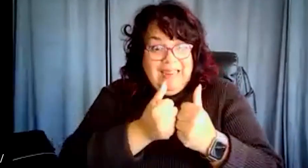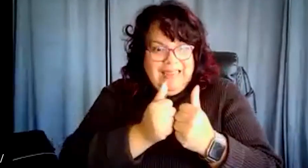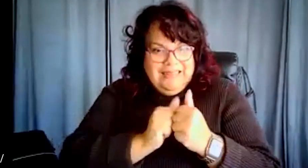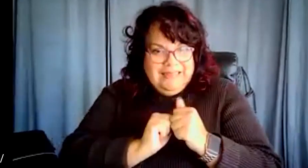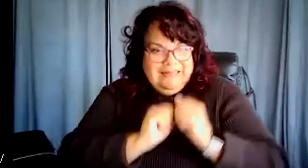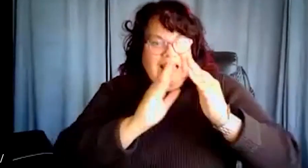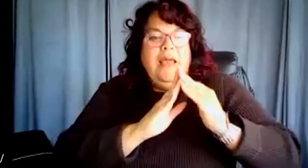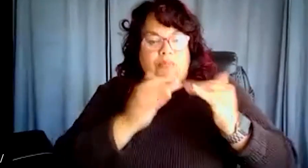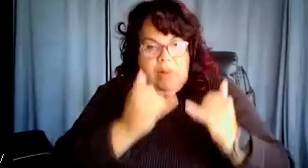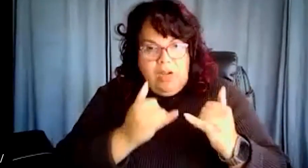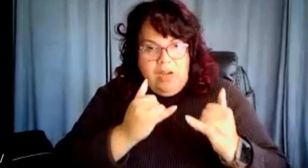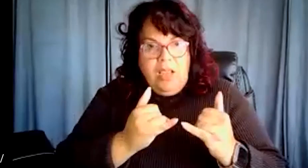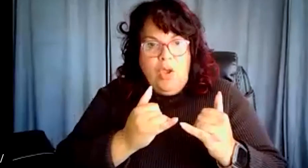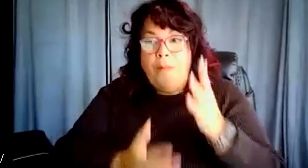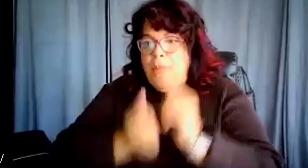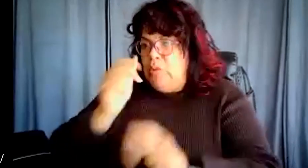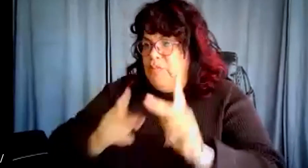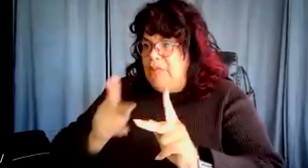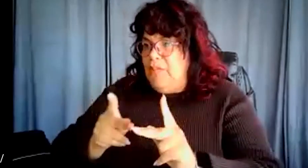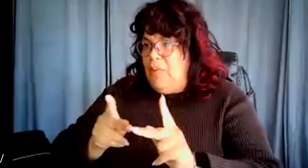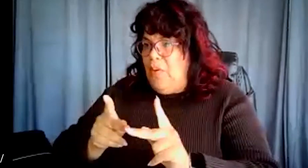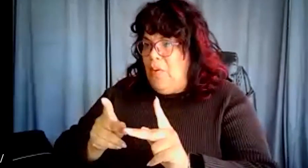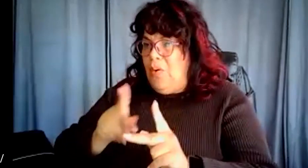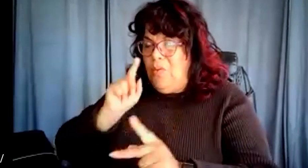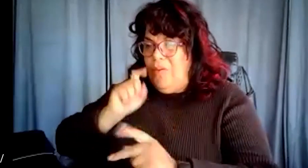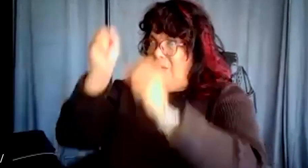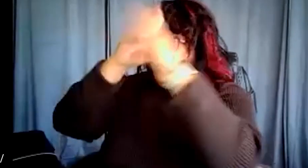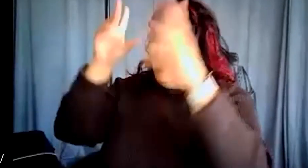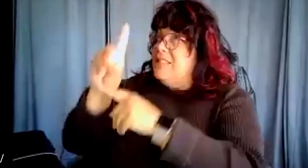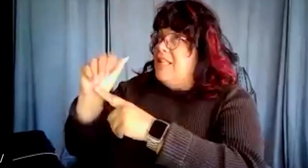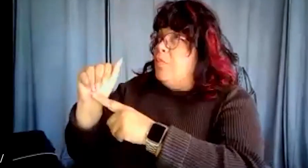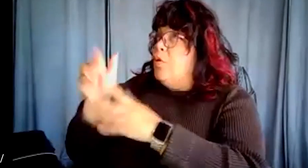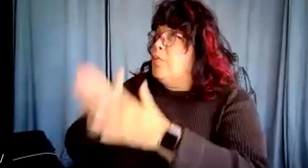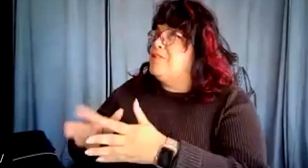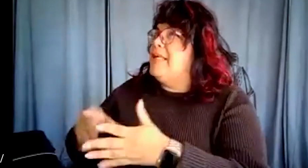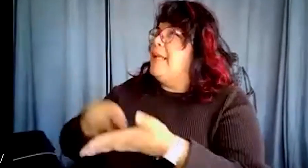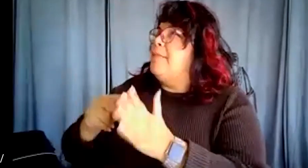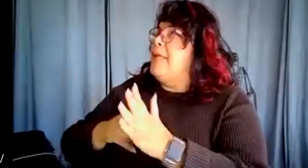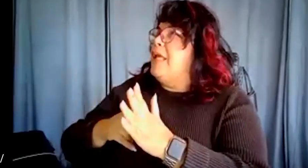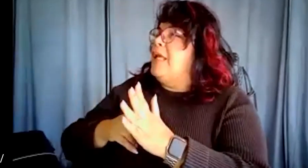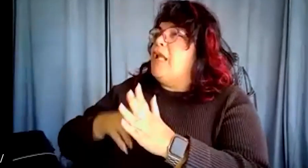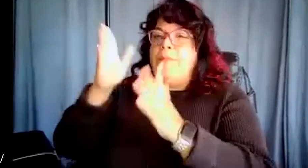people envision somebody in a wheelchair. Right? And the signage is telling us that, right?